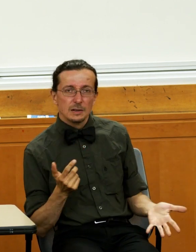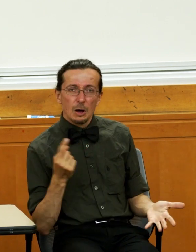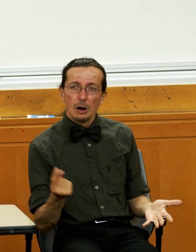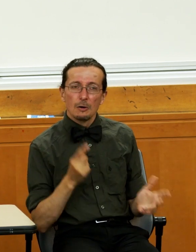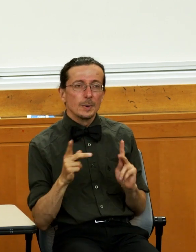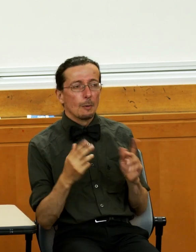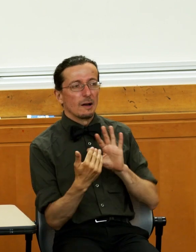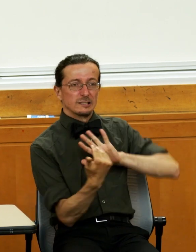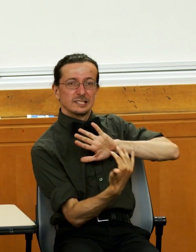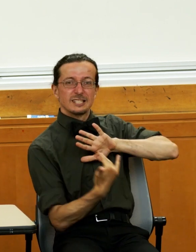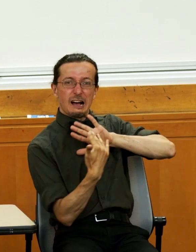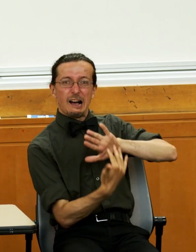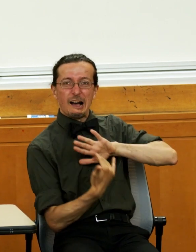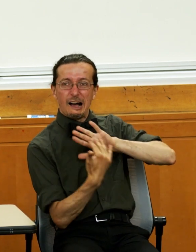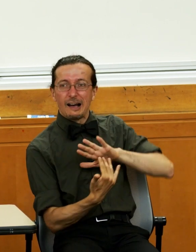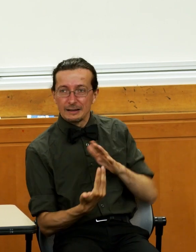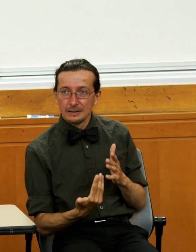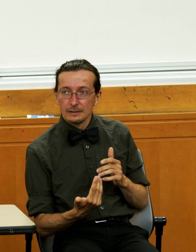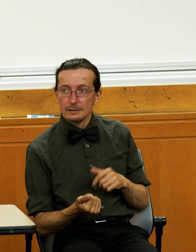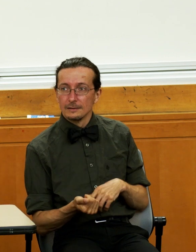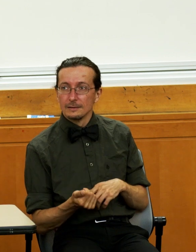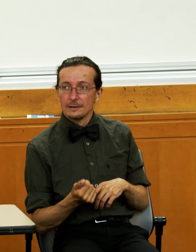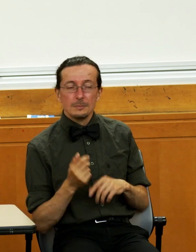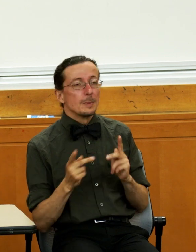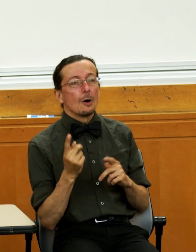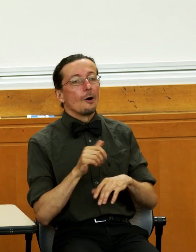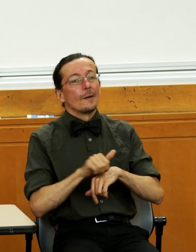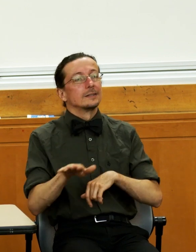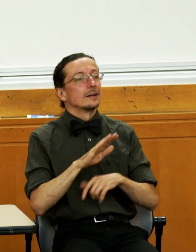to study us, you know?” She’s like, “People always sending their students in our community,